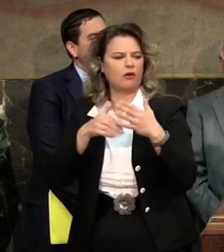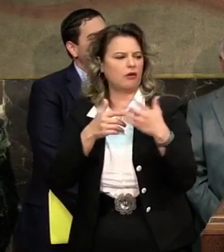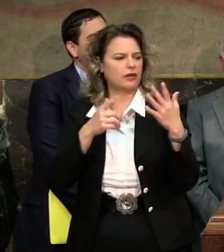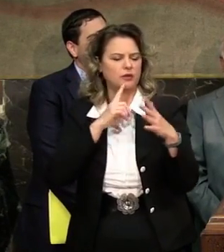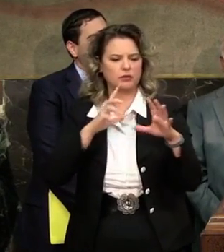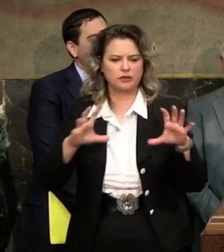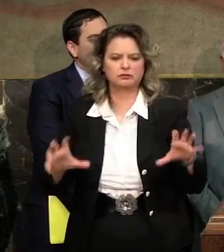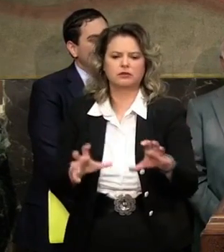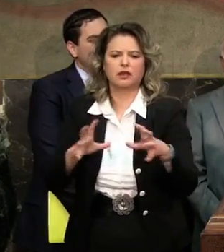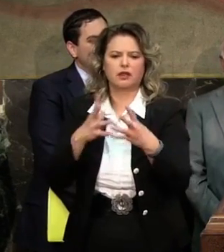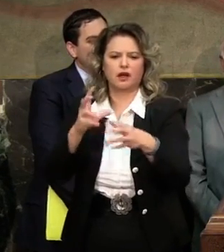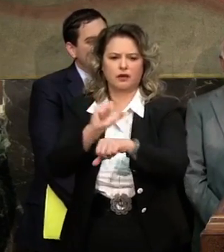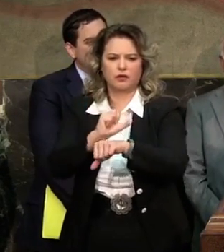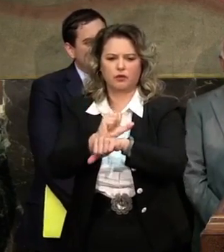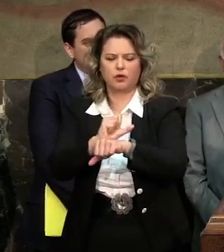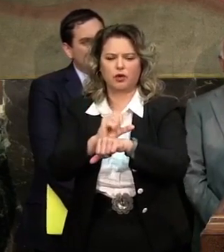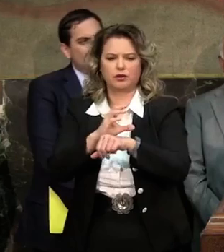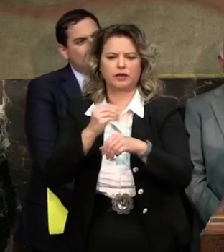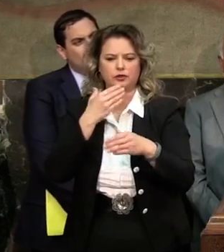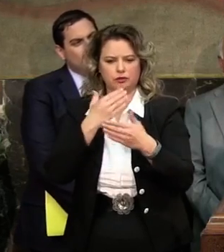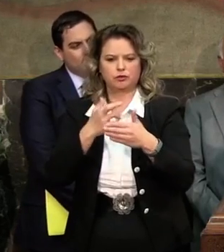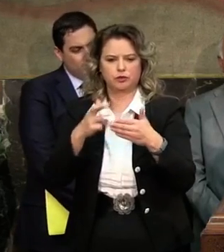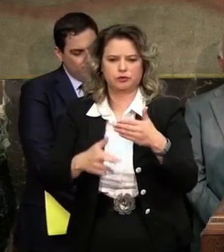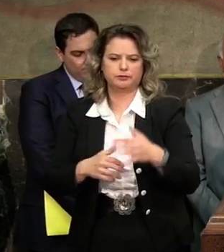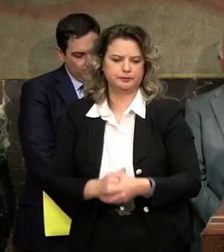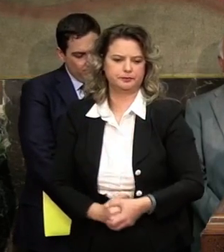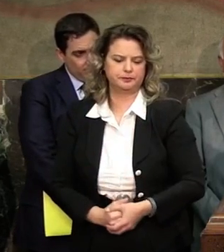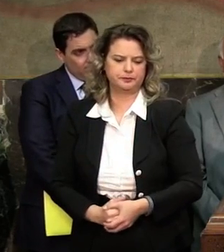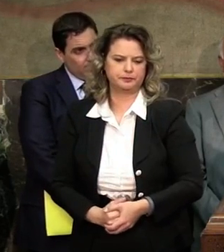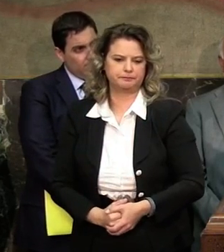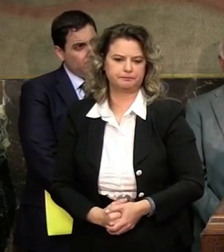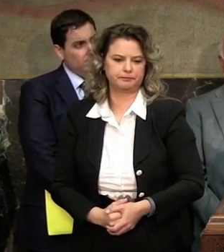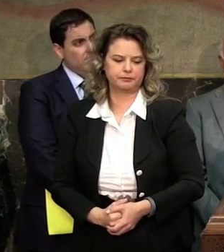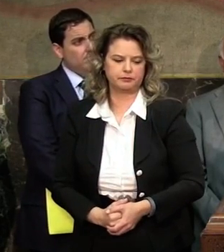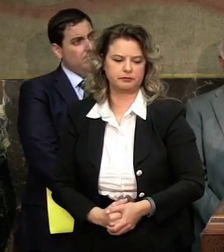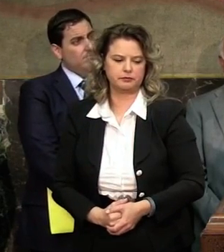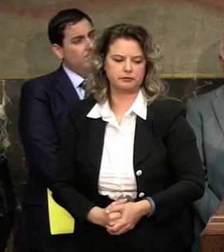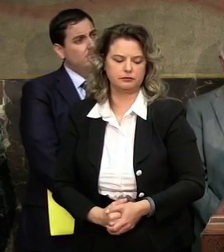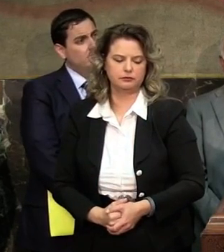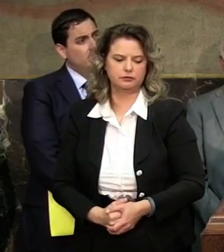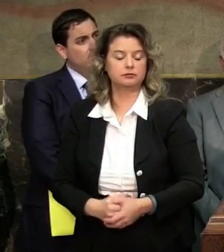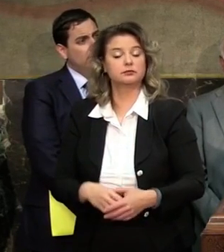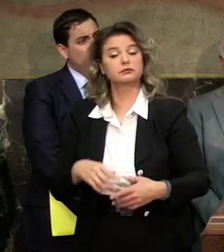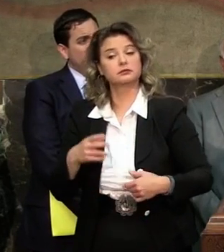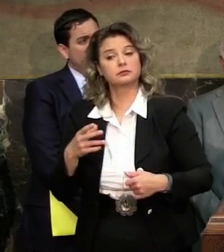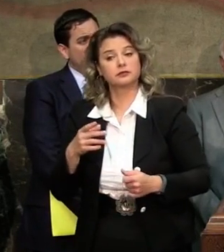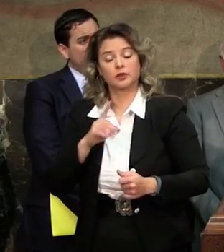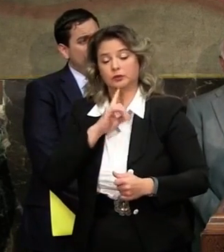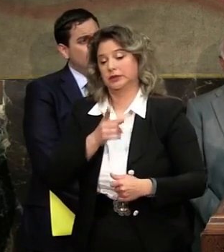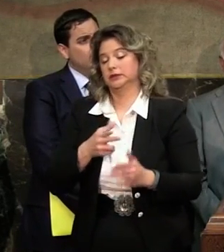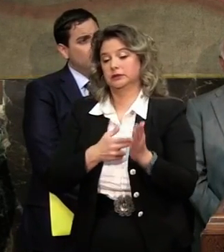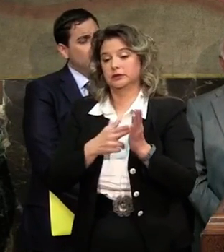result I have grown frustrated and weary